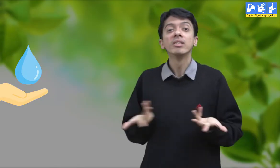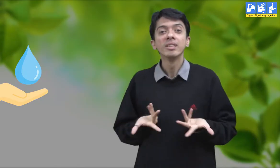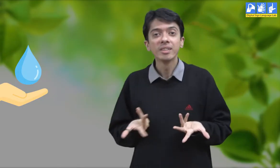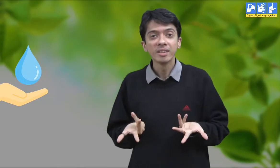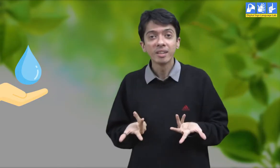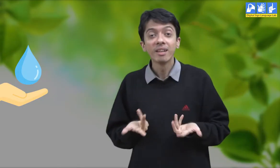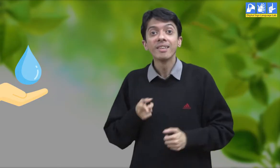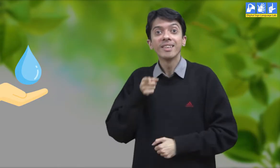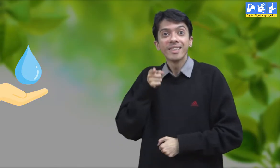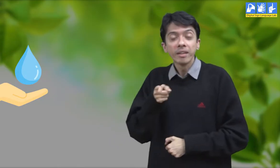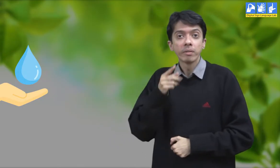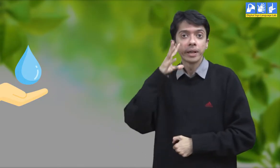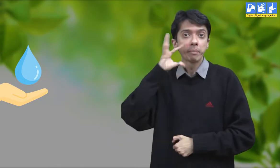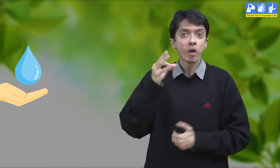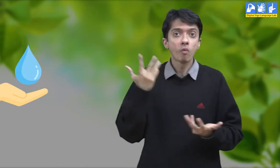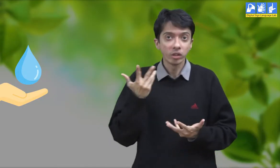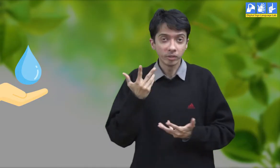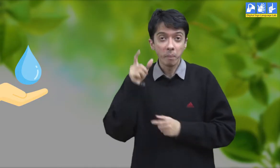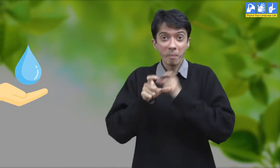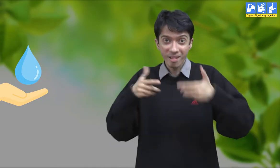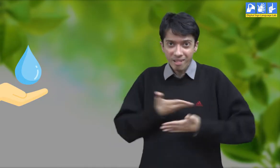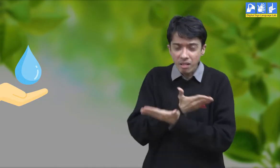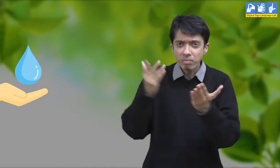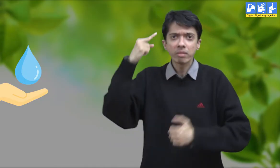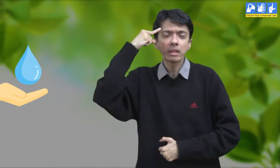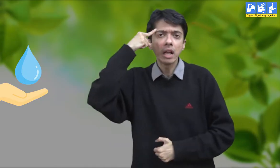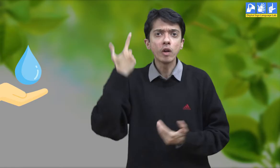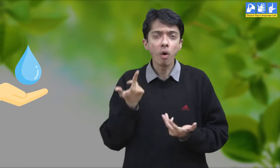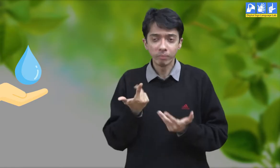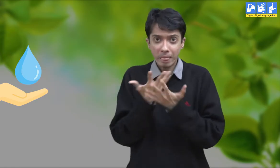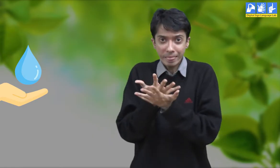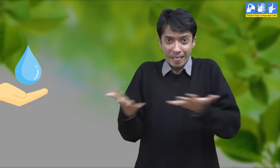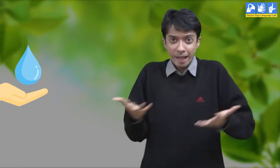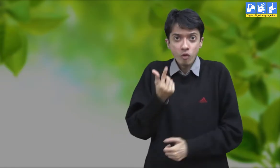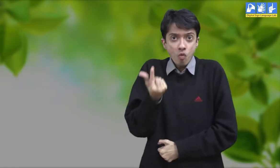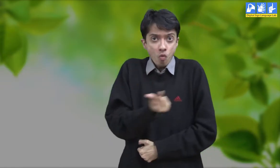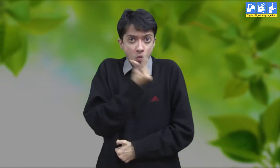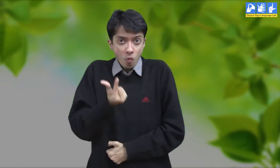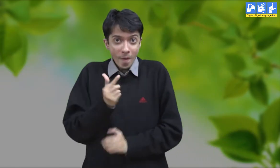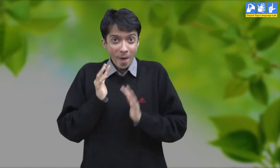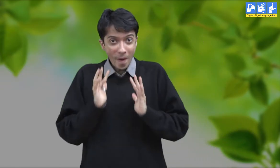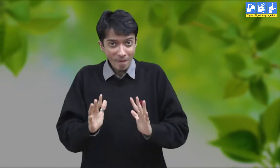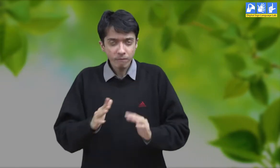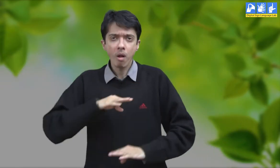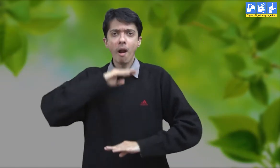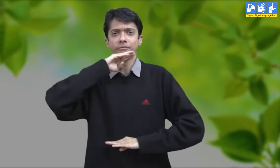So what should we do? We should think about how we should use our natural resources.